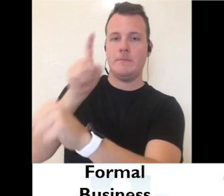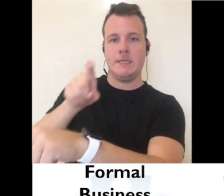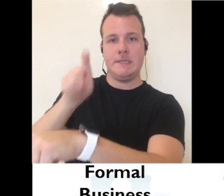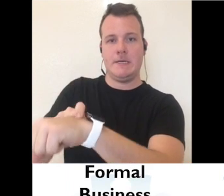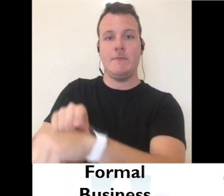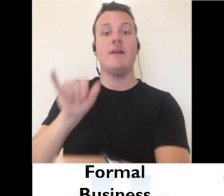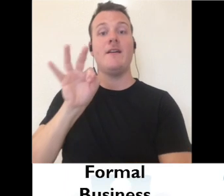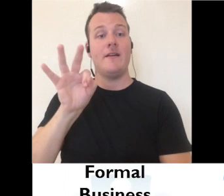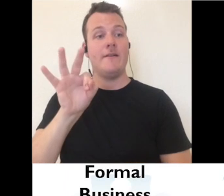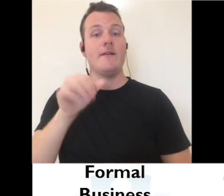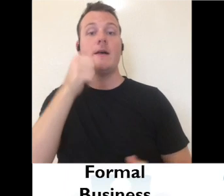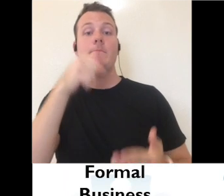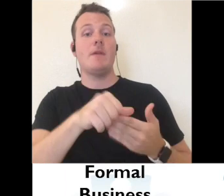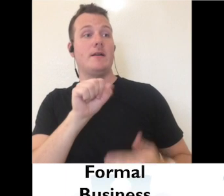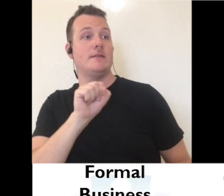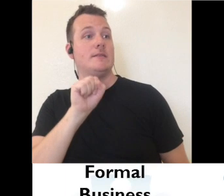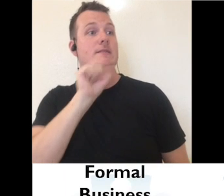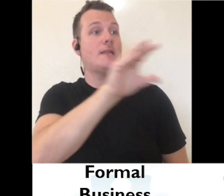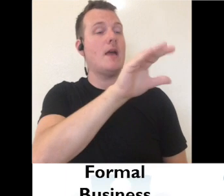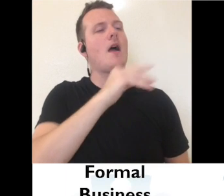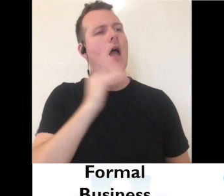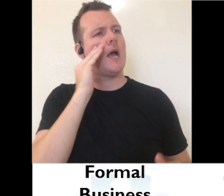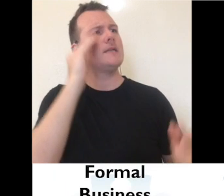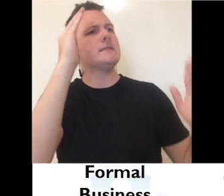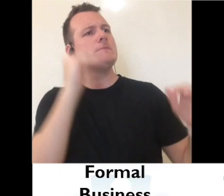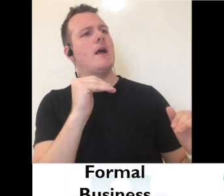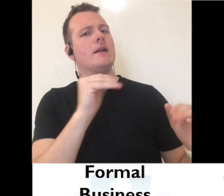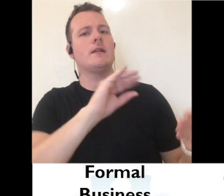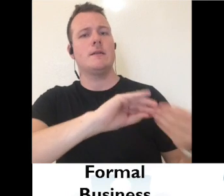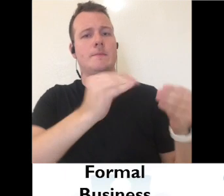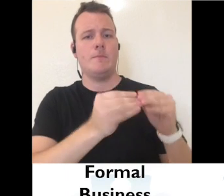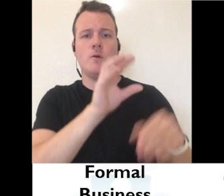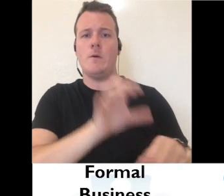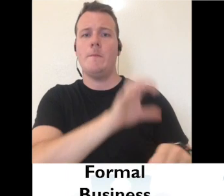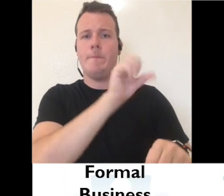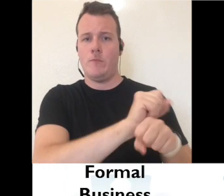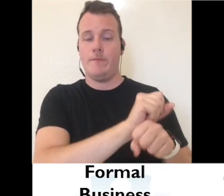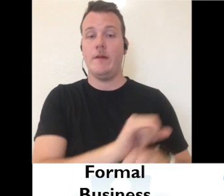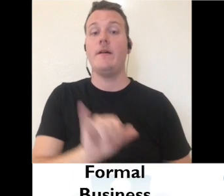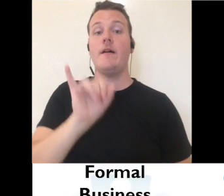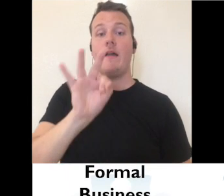should get this many appointments. If I do this TV ad, I should get this